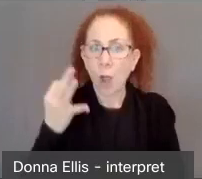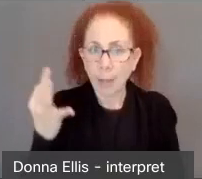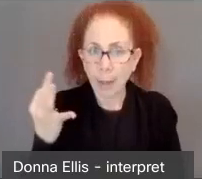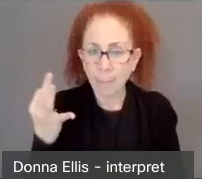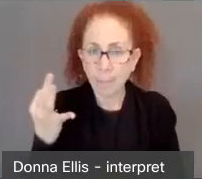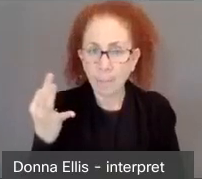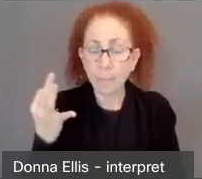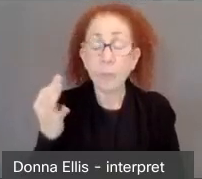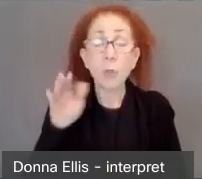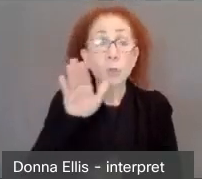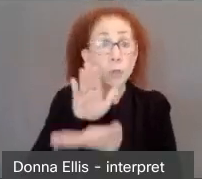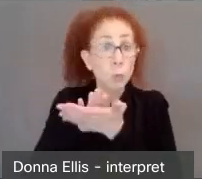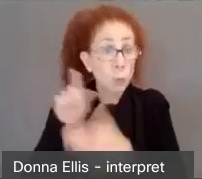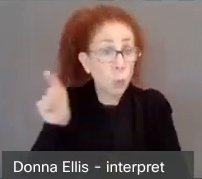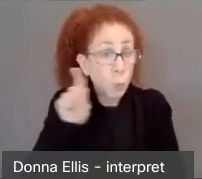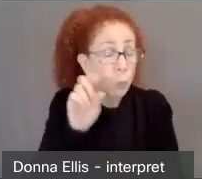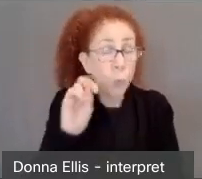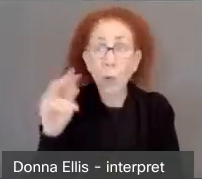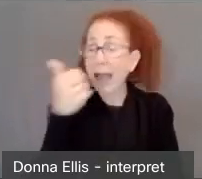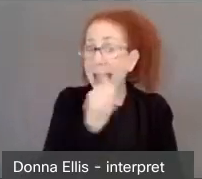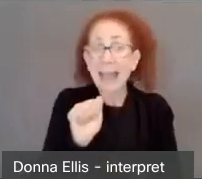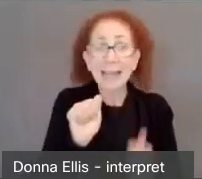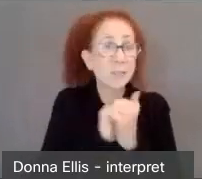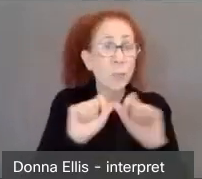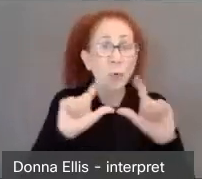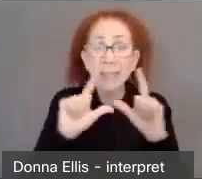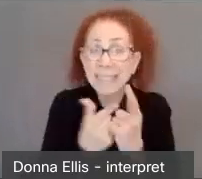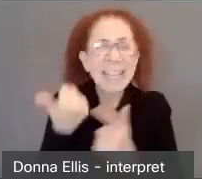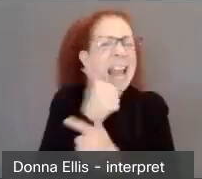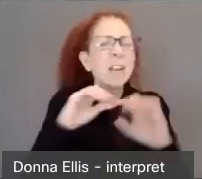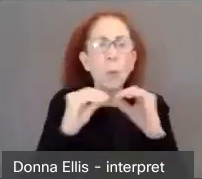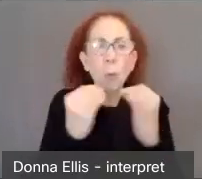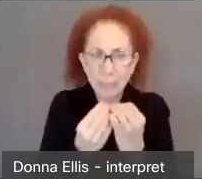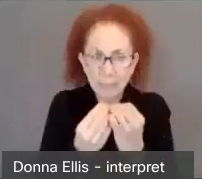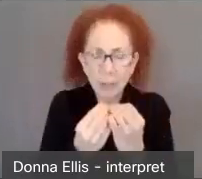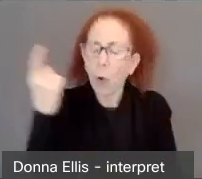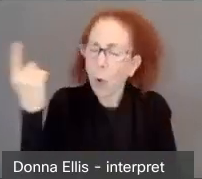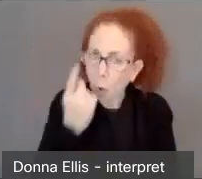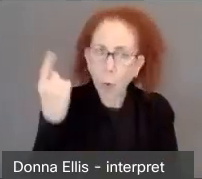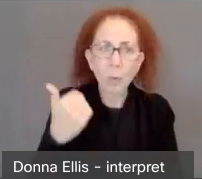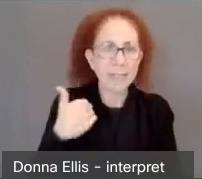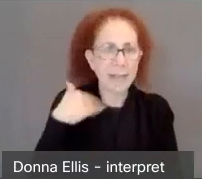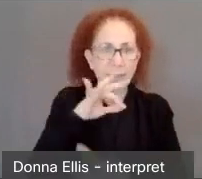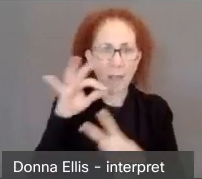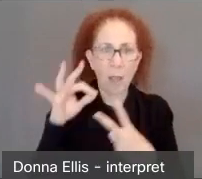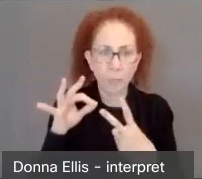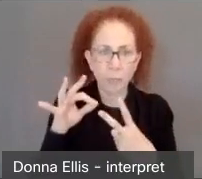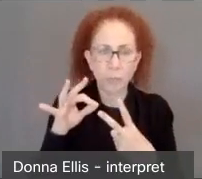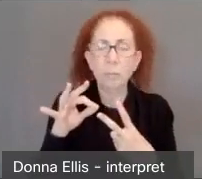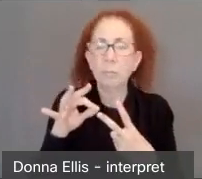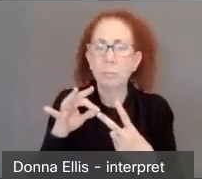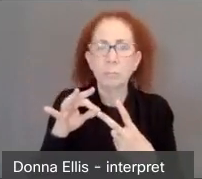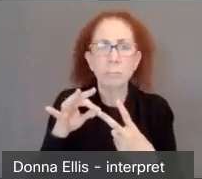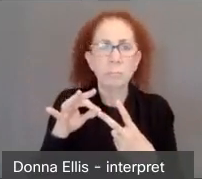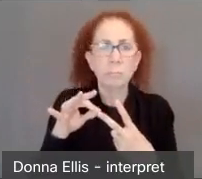schools or any sports league, any organization always has the option to implement their own